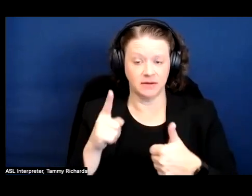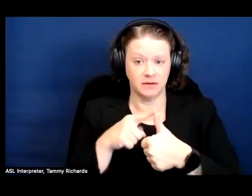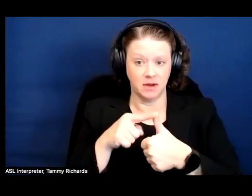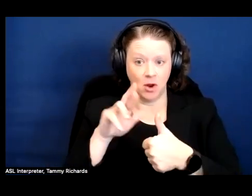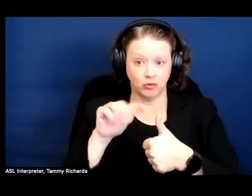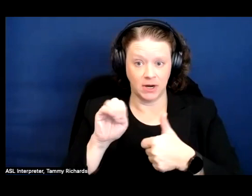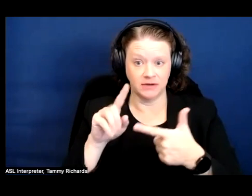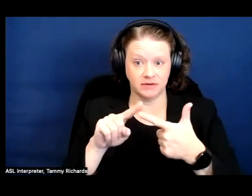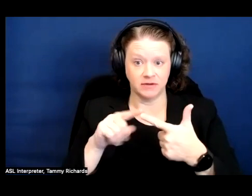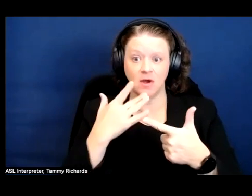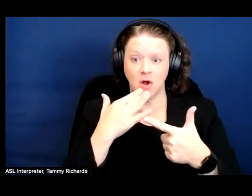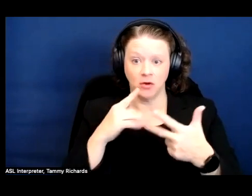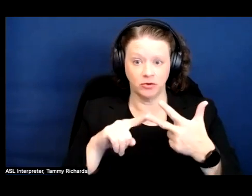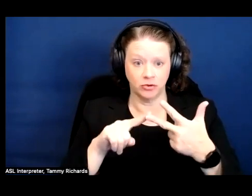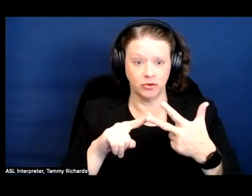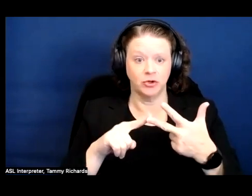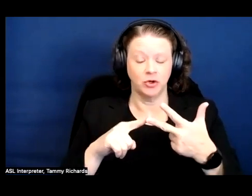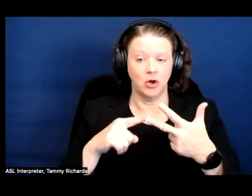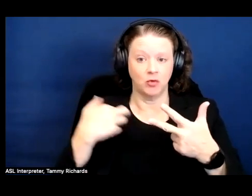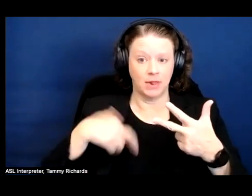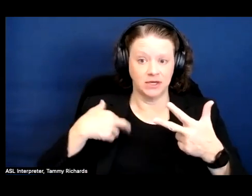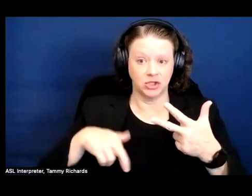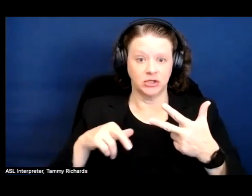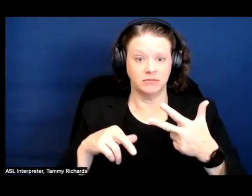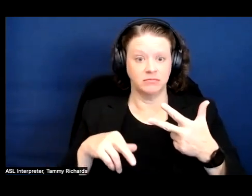through nudging, things like that, alerting to a doorbell.